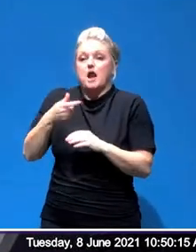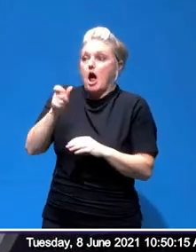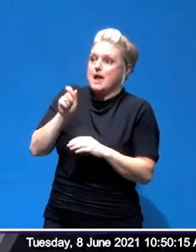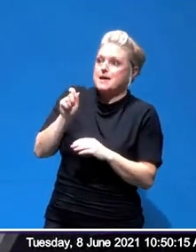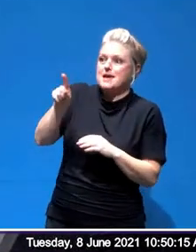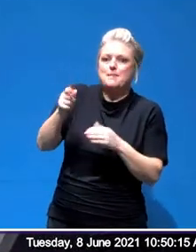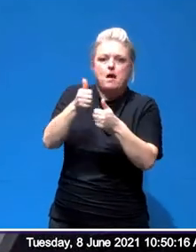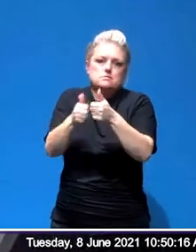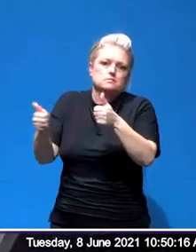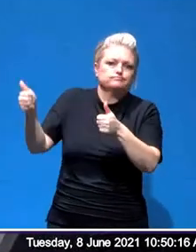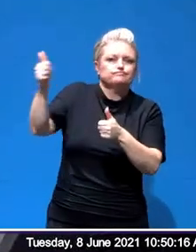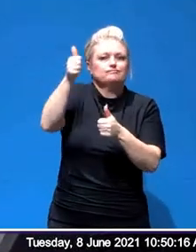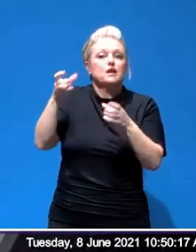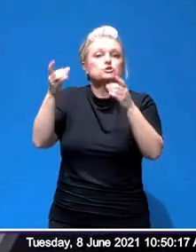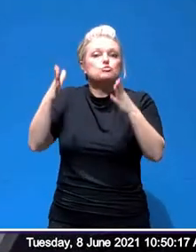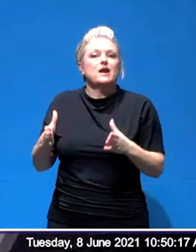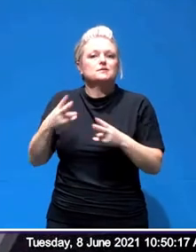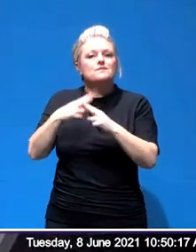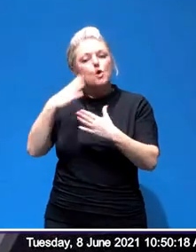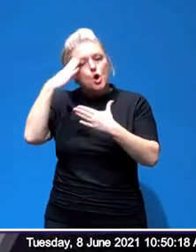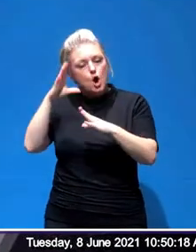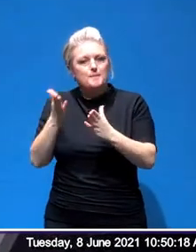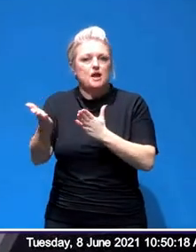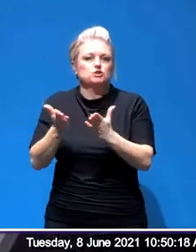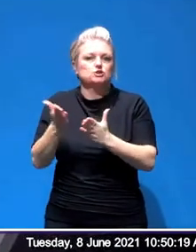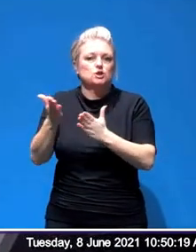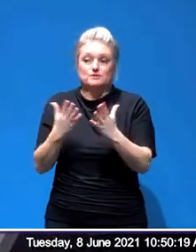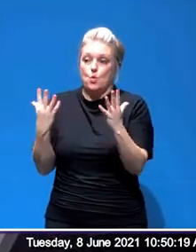Director of Accommodation Services at DHS, attaching the photographs